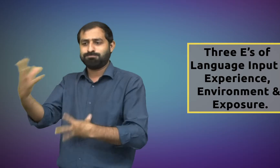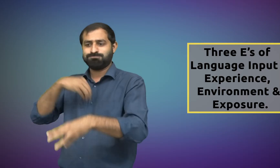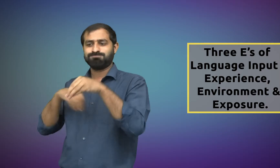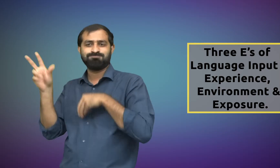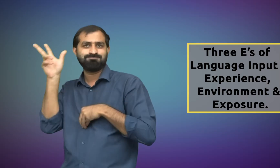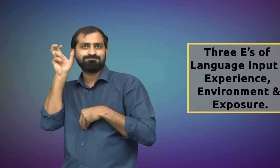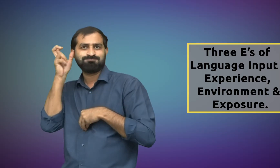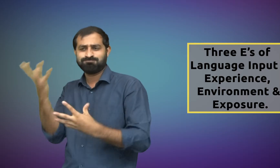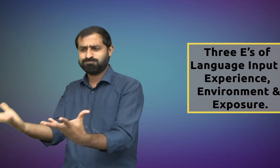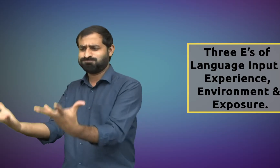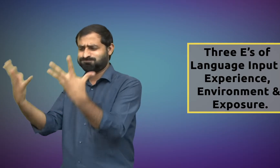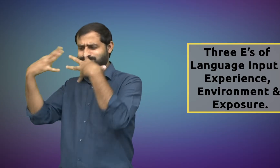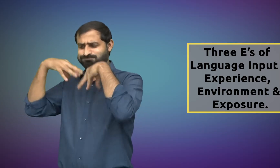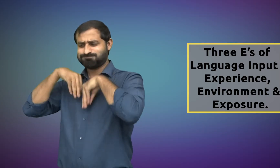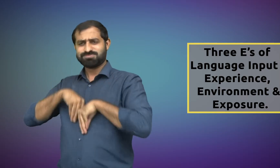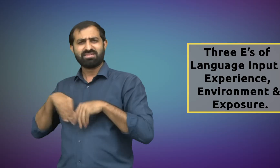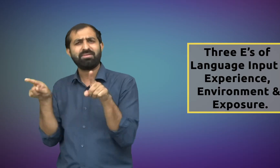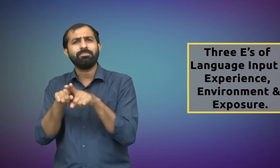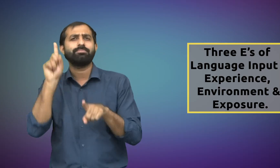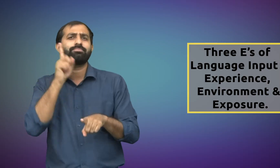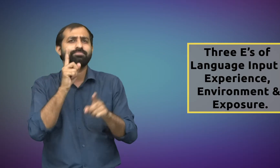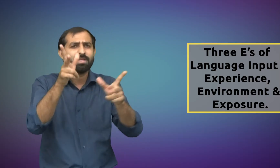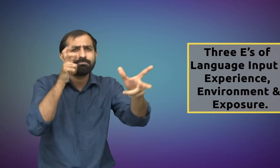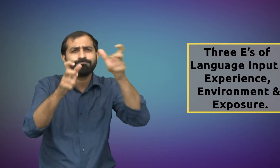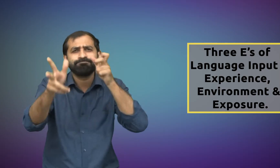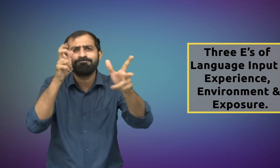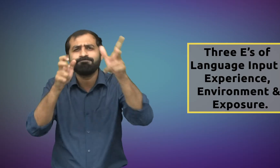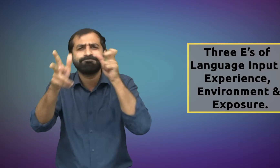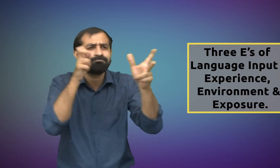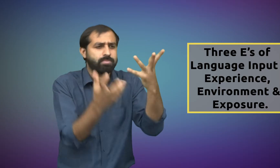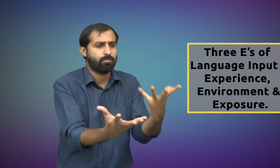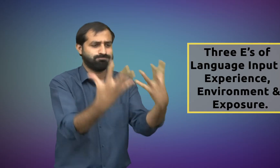Whereas, deaf children get exposure of sign language.